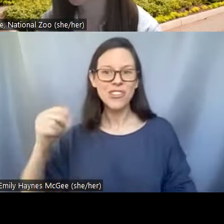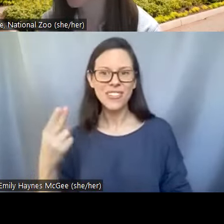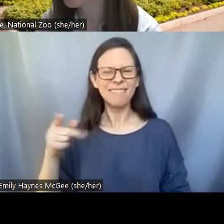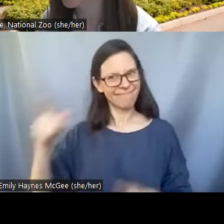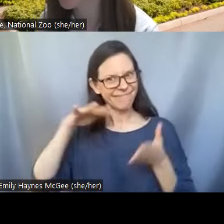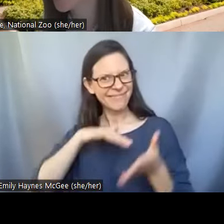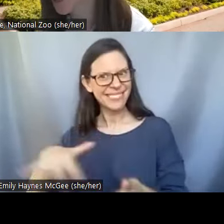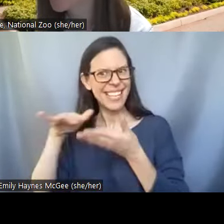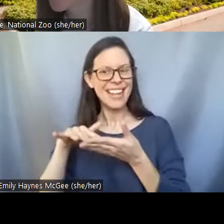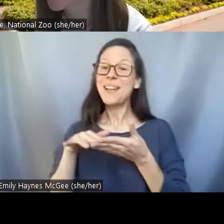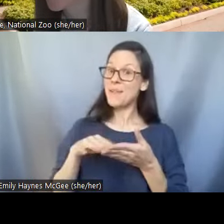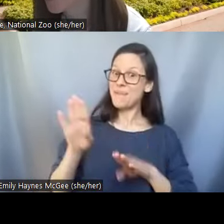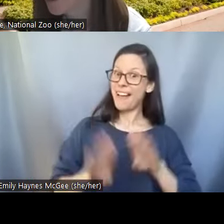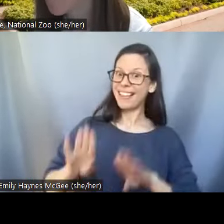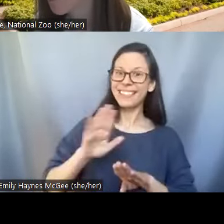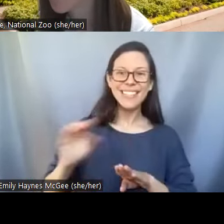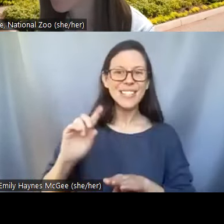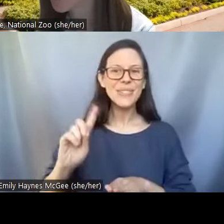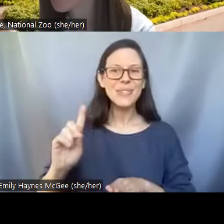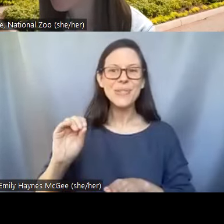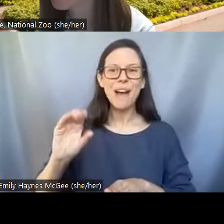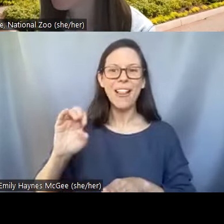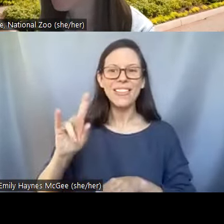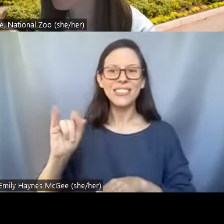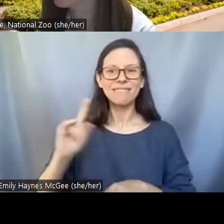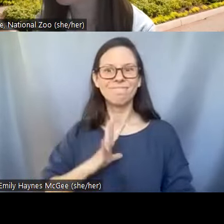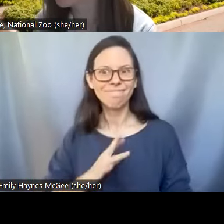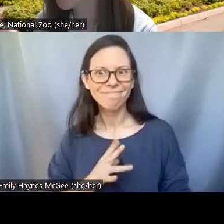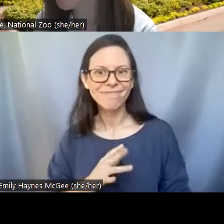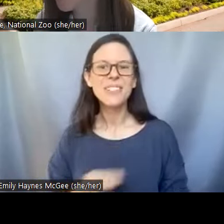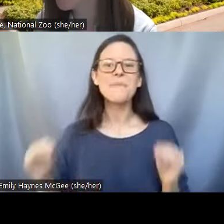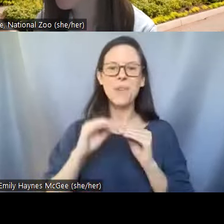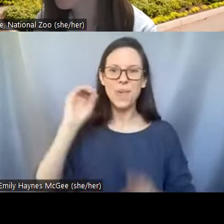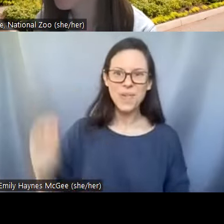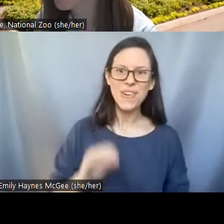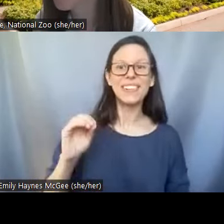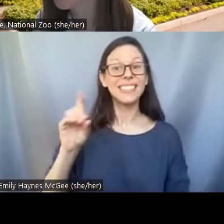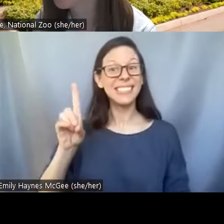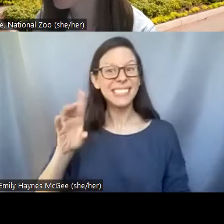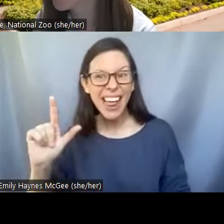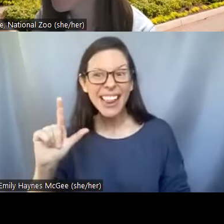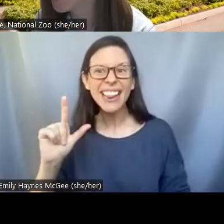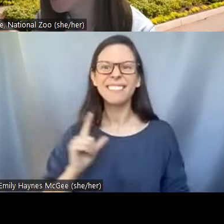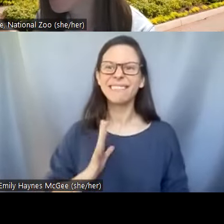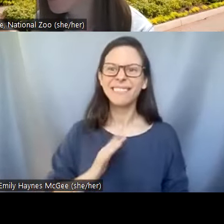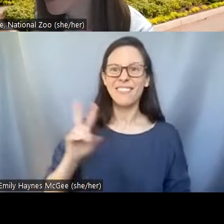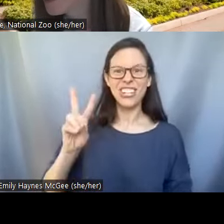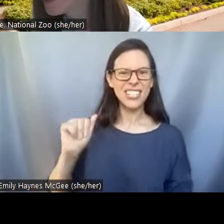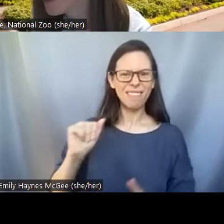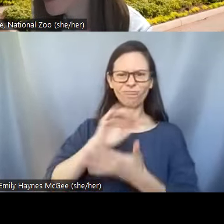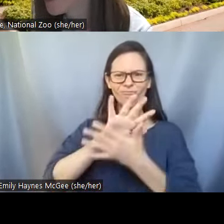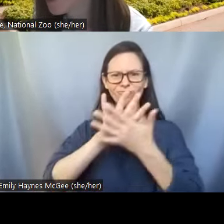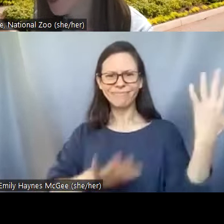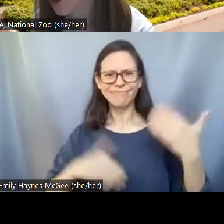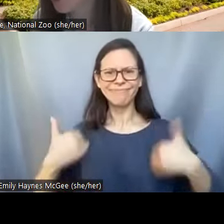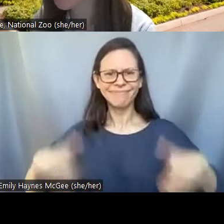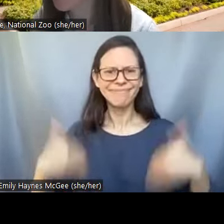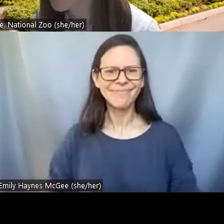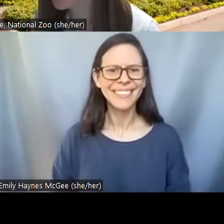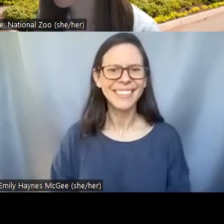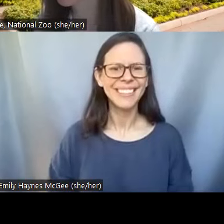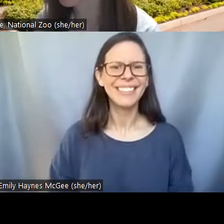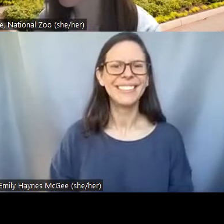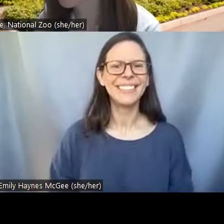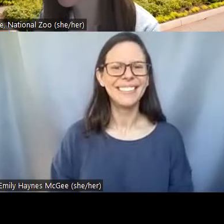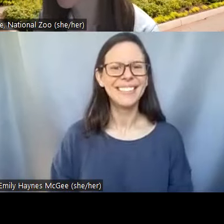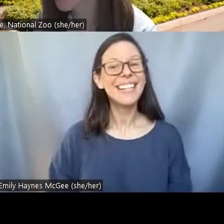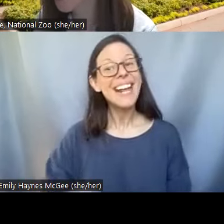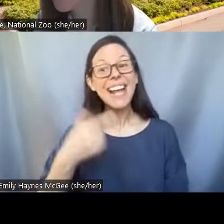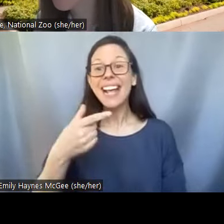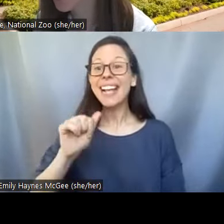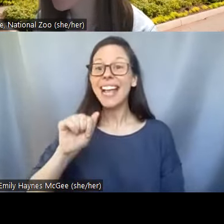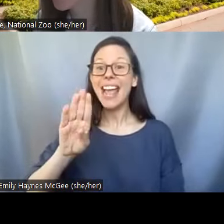zoology fantastic. More Oregon, we have Delaware, Virginia oh hi Gabriel from Puerto Rico amazing.